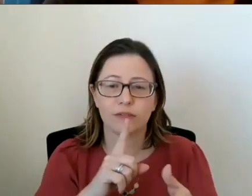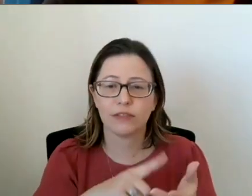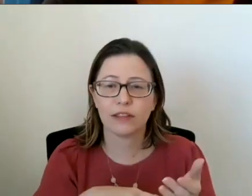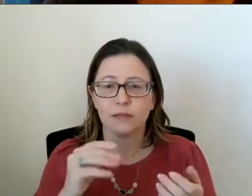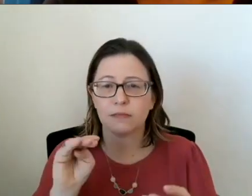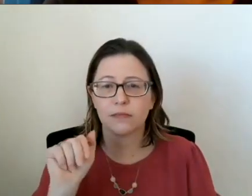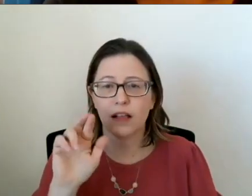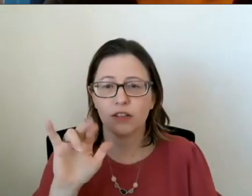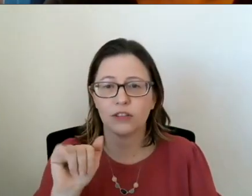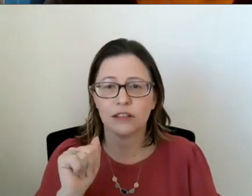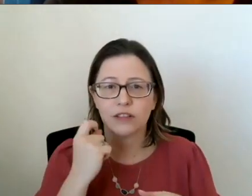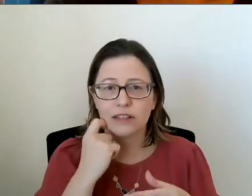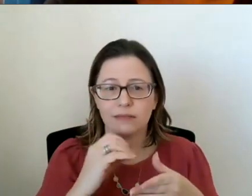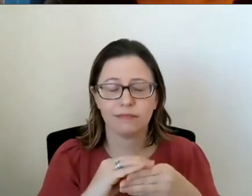Yes, I agree with what Maria said.